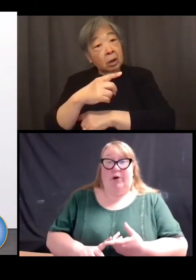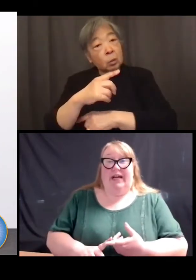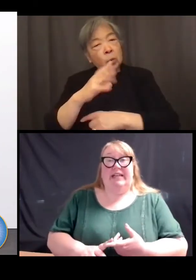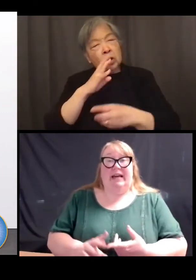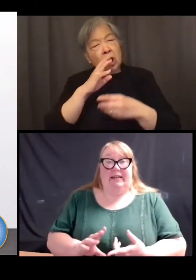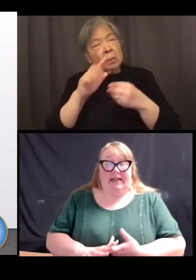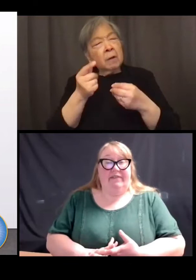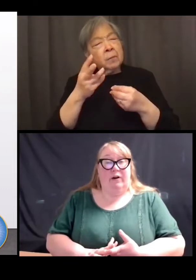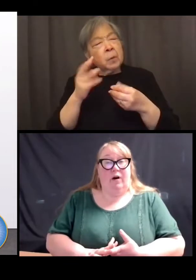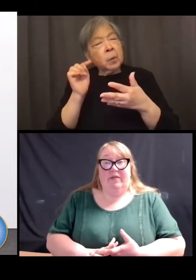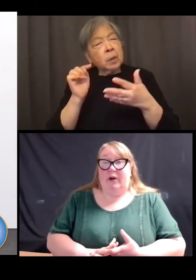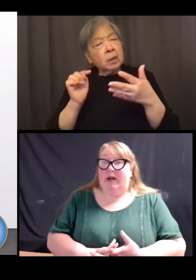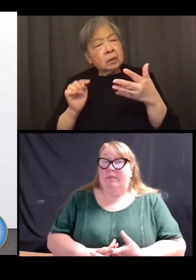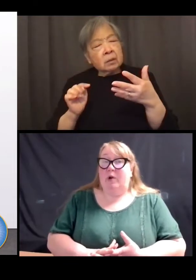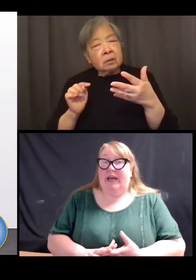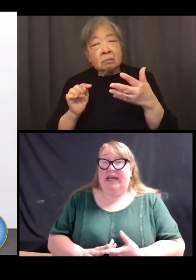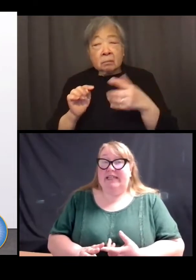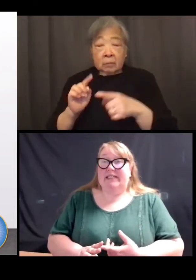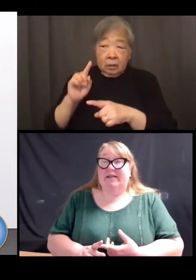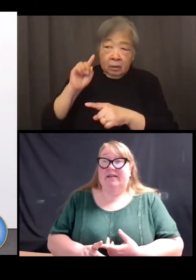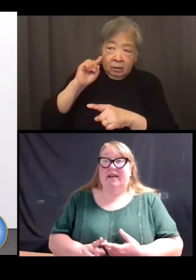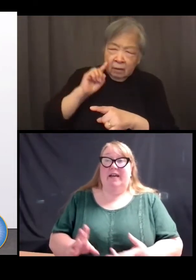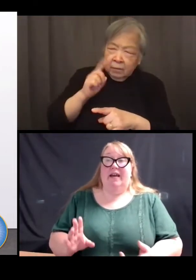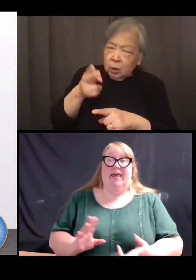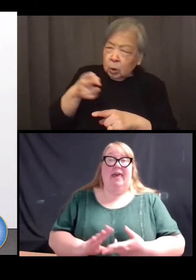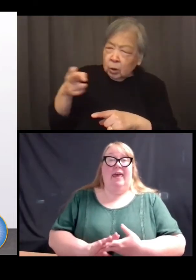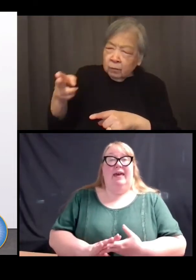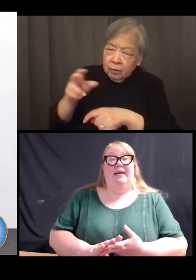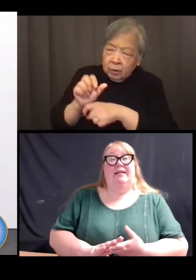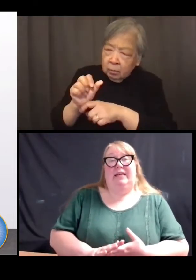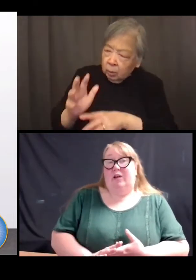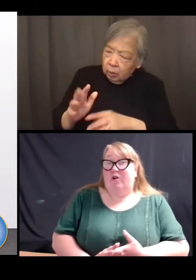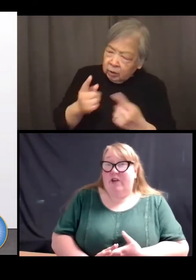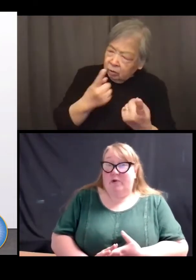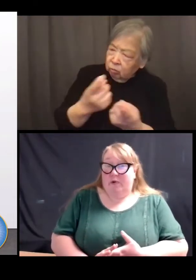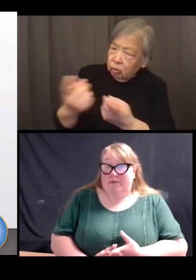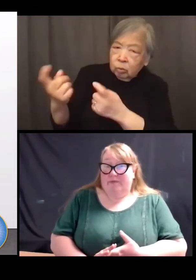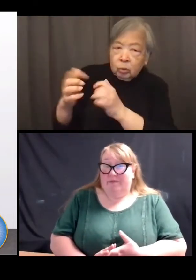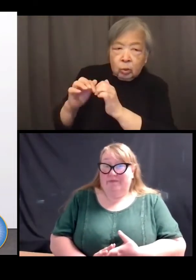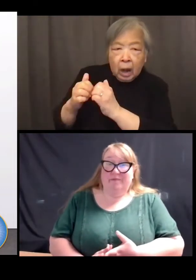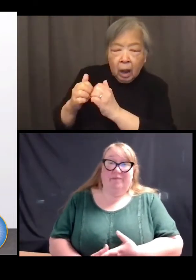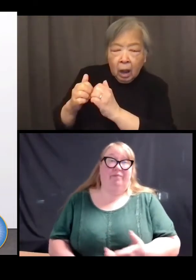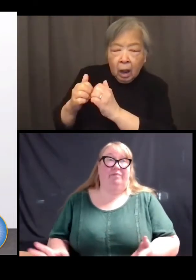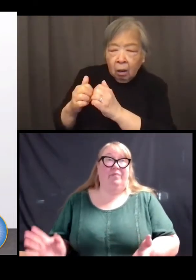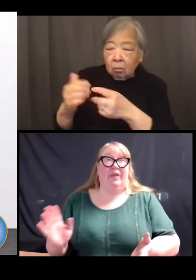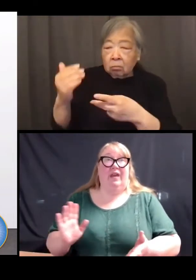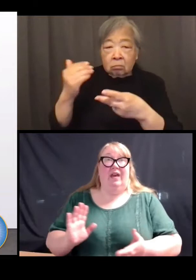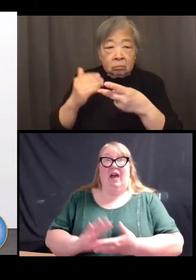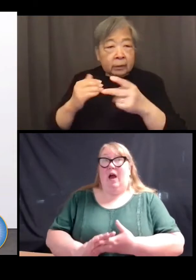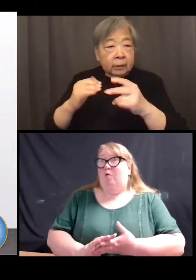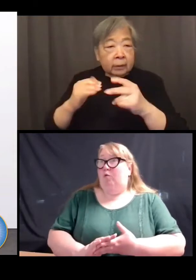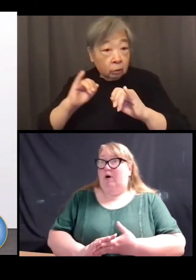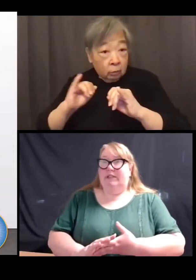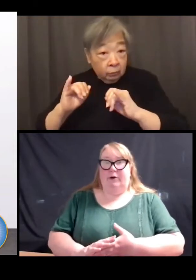recruiting deaf and hard of hearing employees , the interview, once you are -- once you